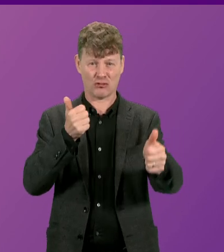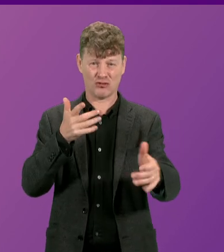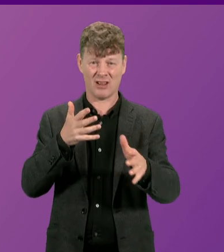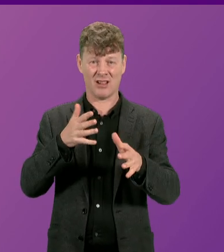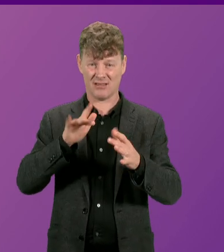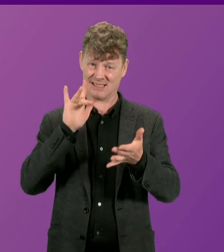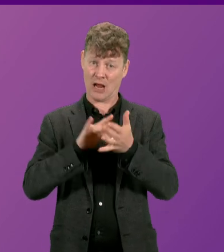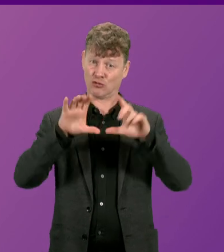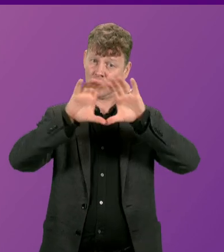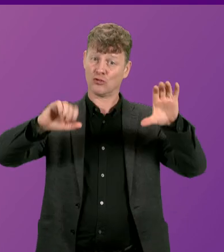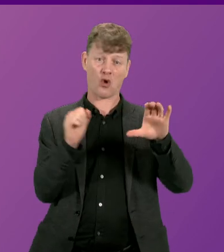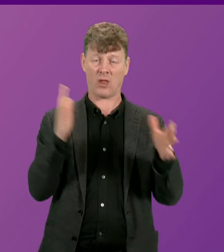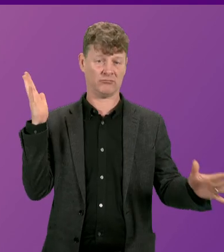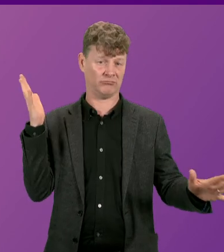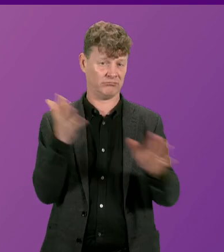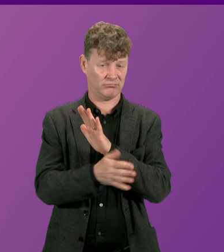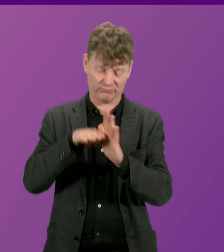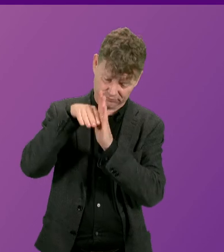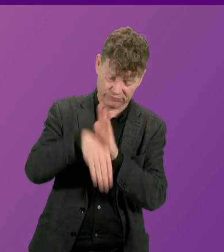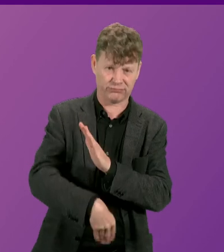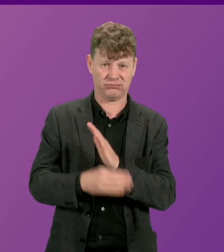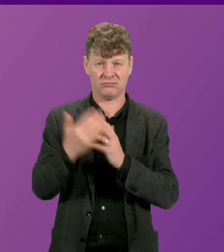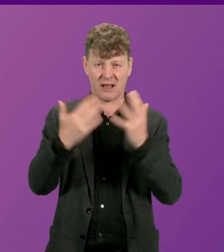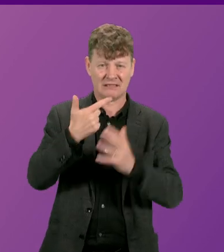the consequences of which we as a Government are still having to address.